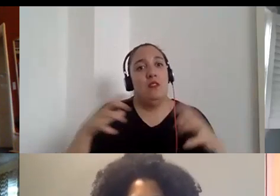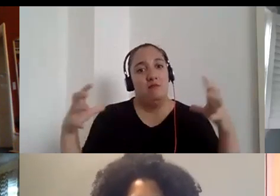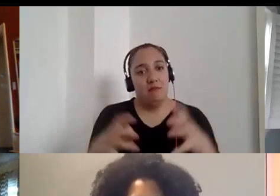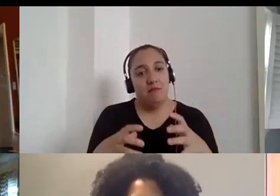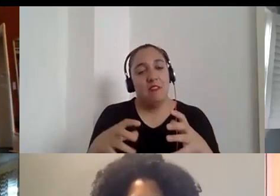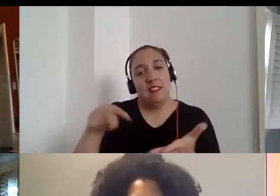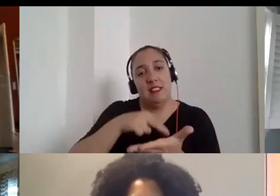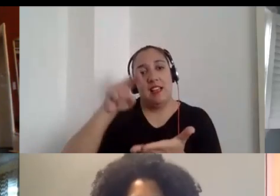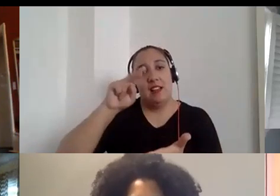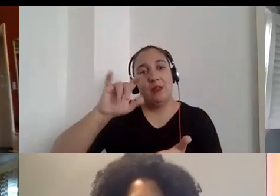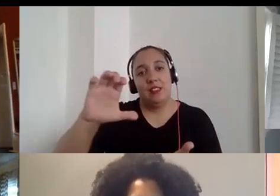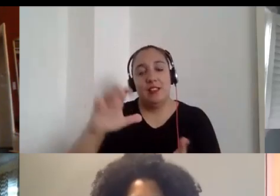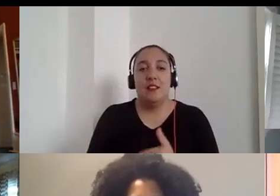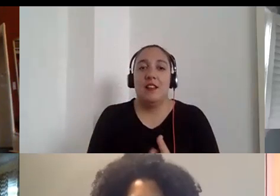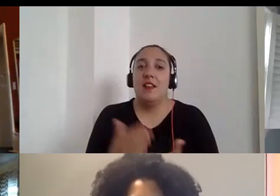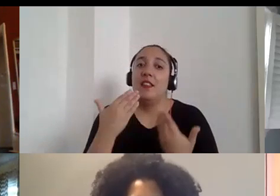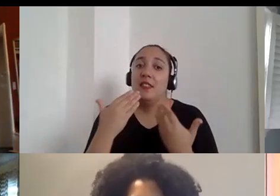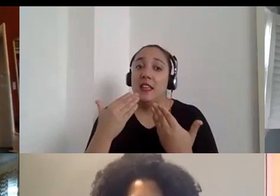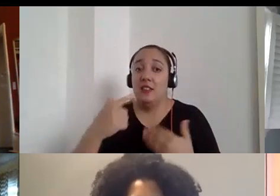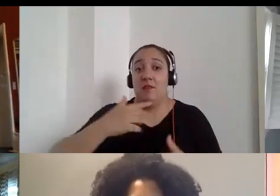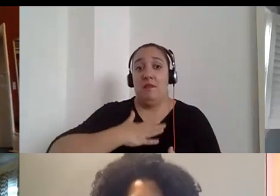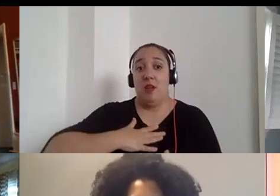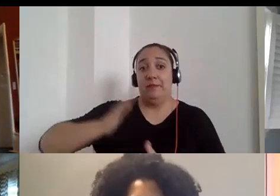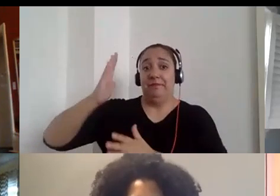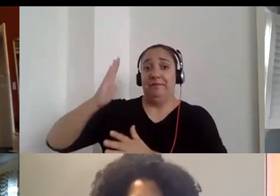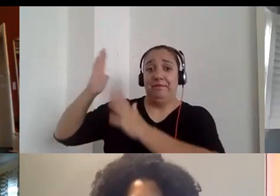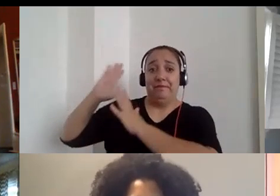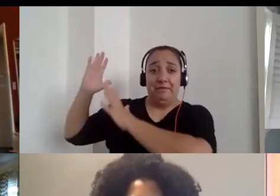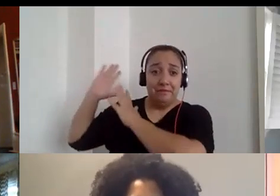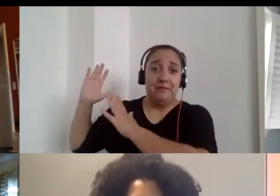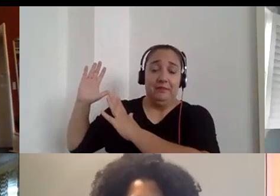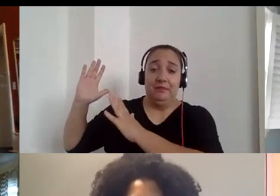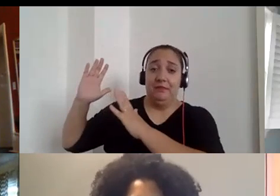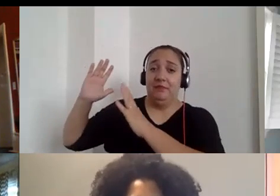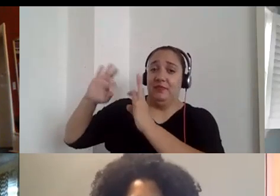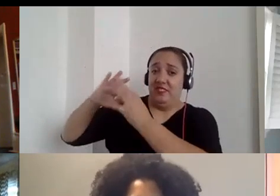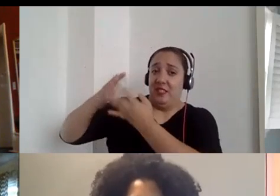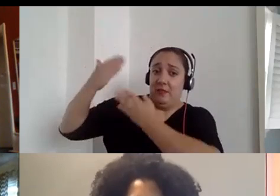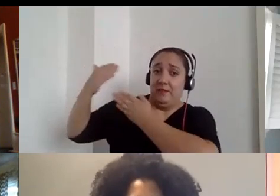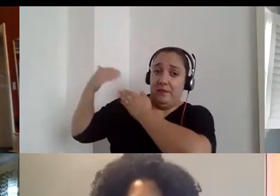Thank you to my ancestors of all shades and colors who have allowed me to be here with the beautiful panelists